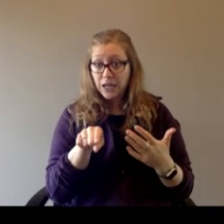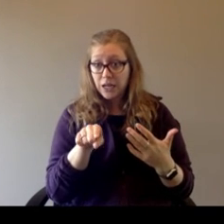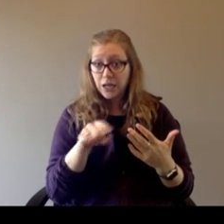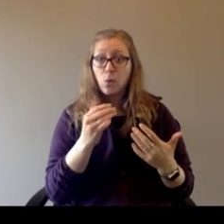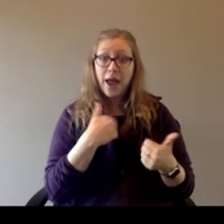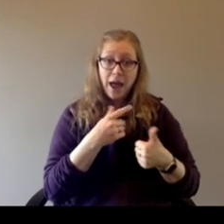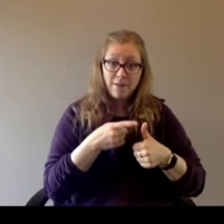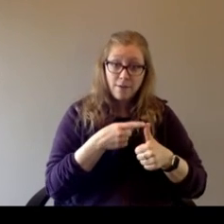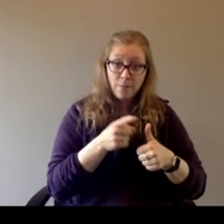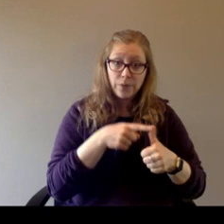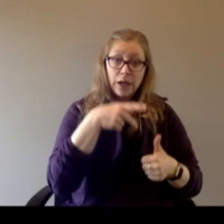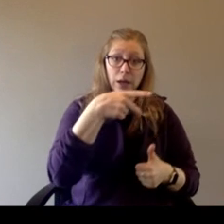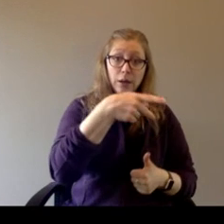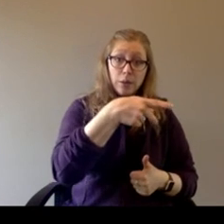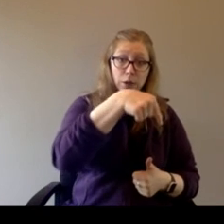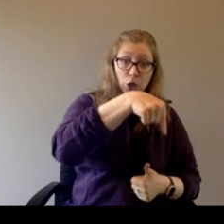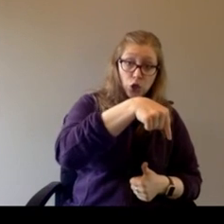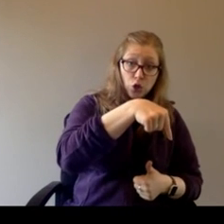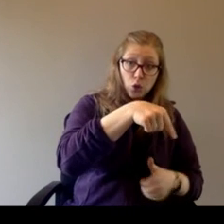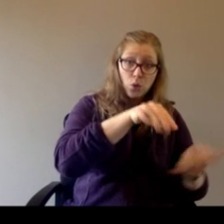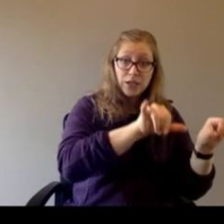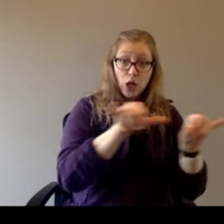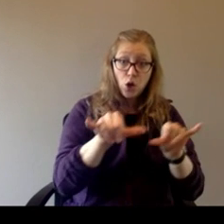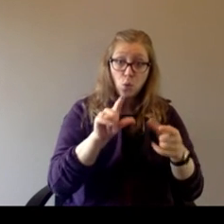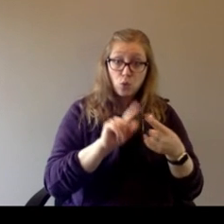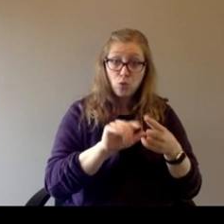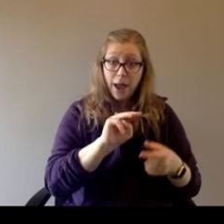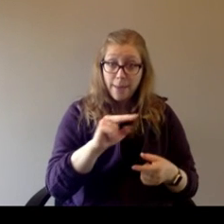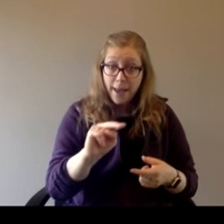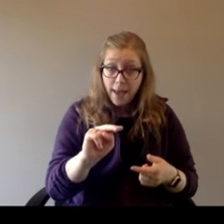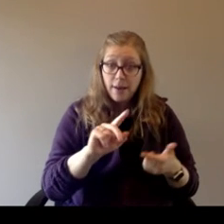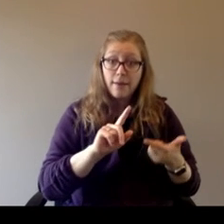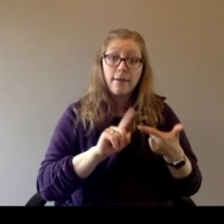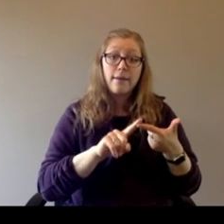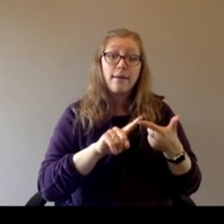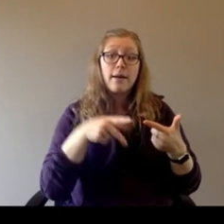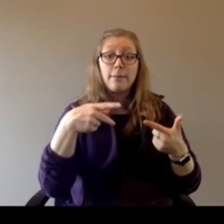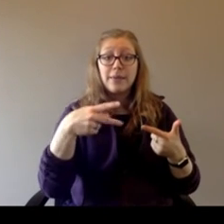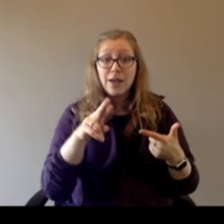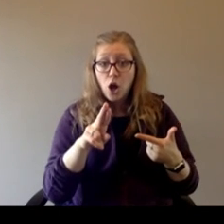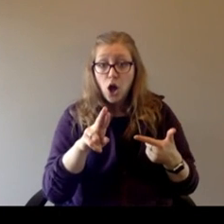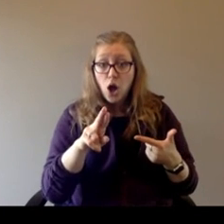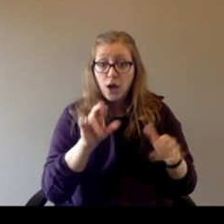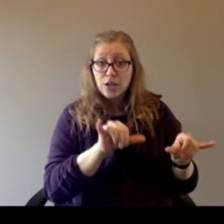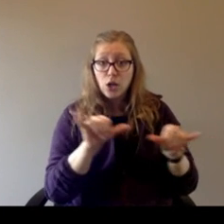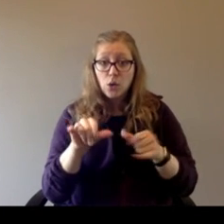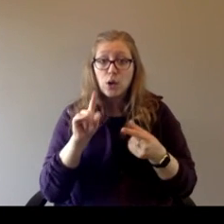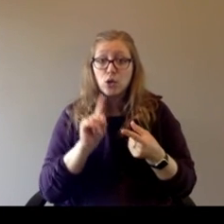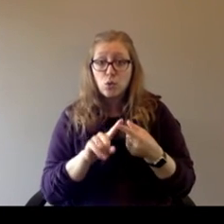PQ is congruent to MN. PR is congruent to MR. Oops. Not that one. Let's undo that.